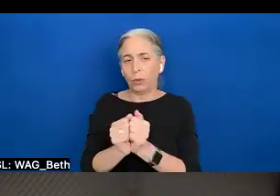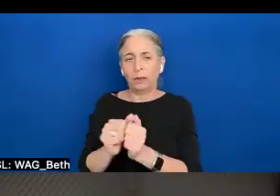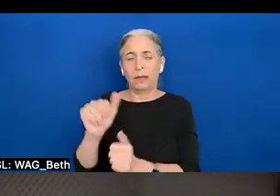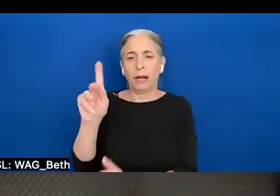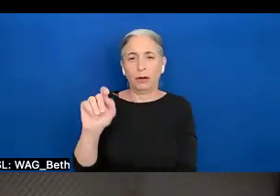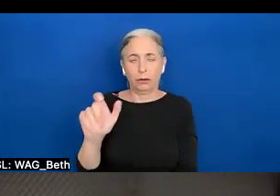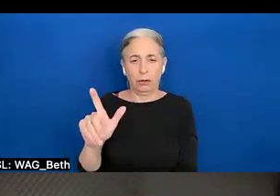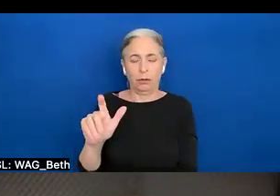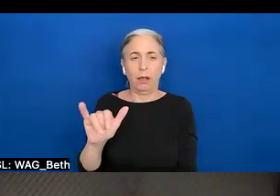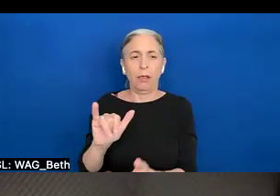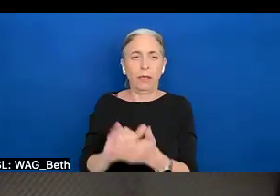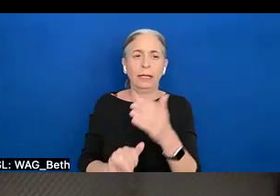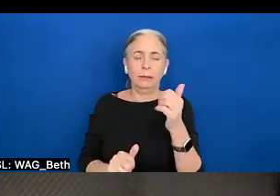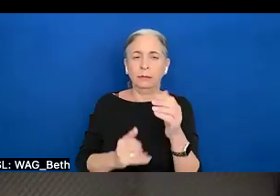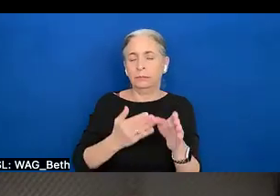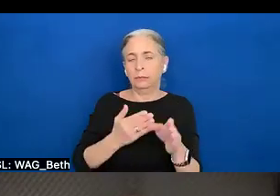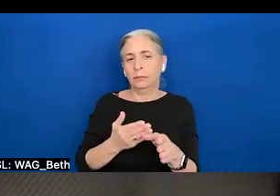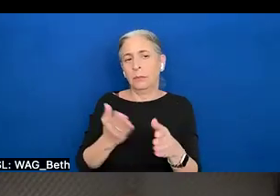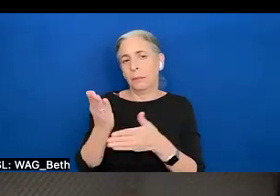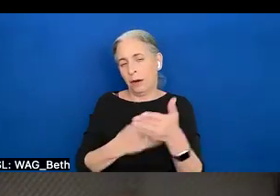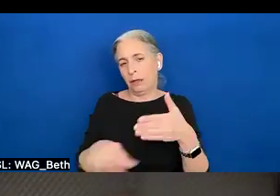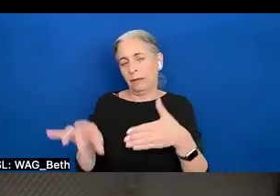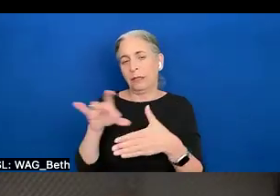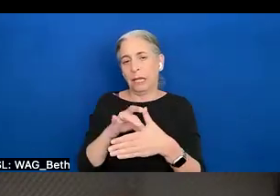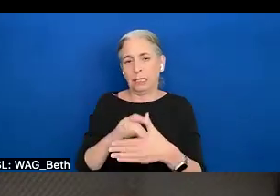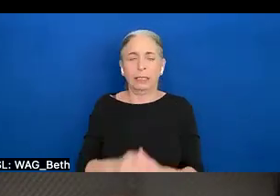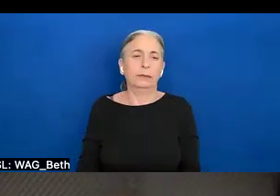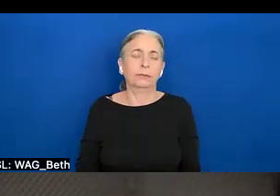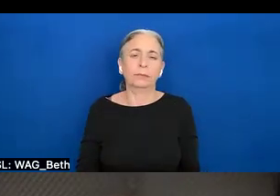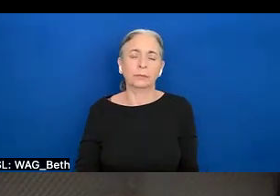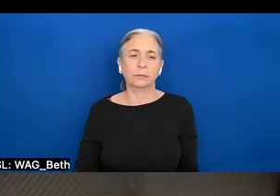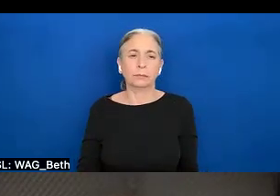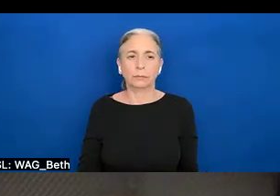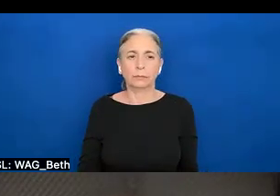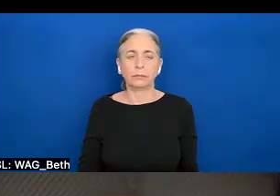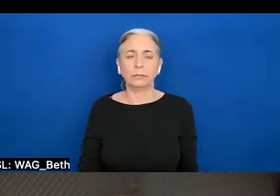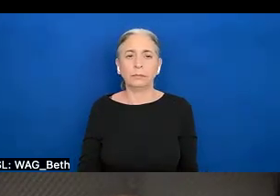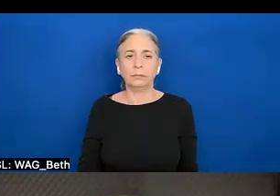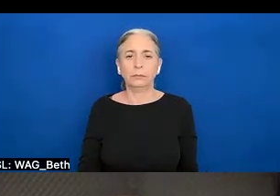in articles, which are main parts of the content.